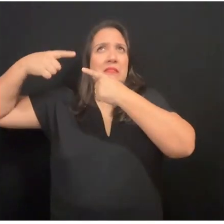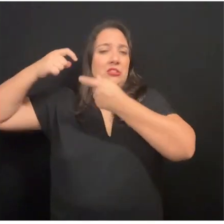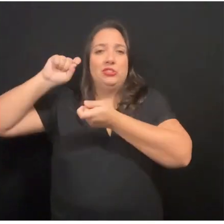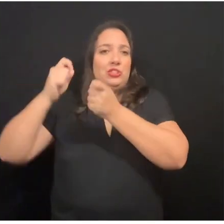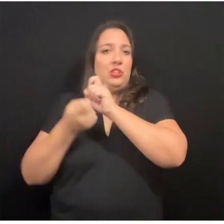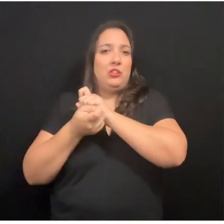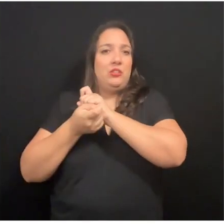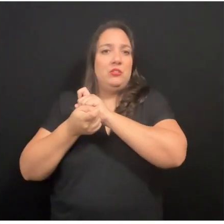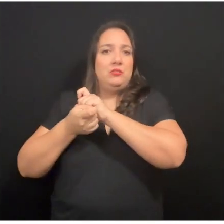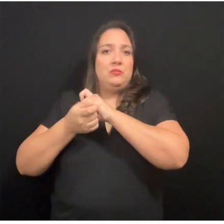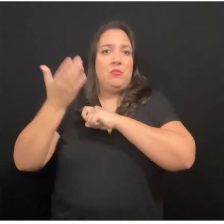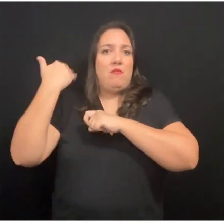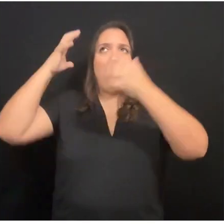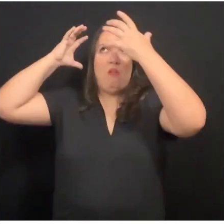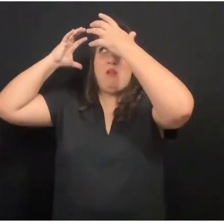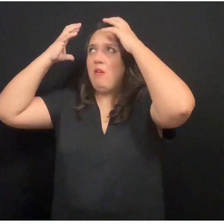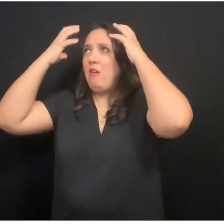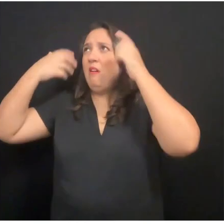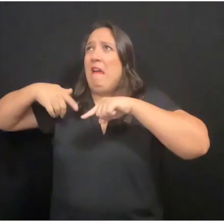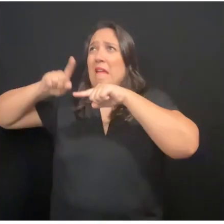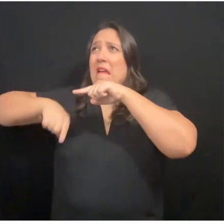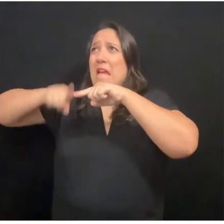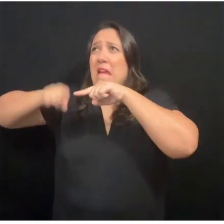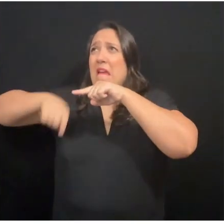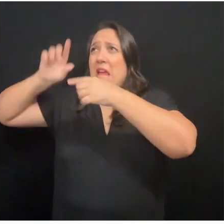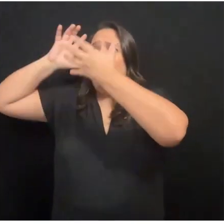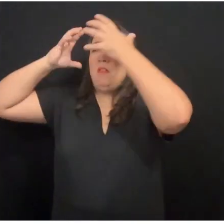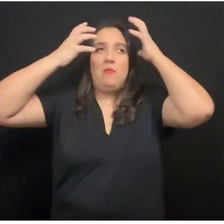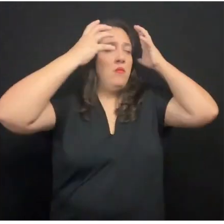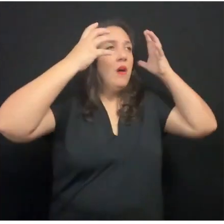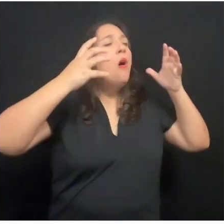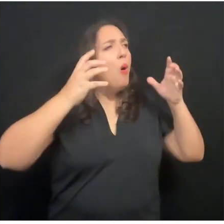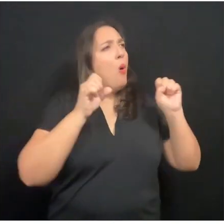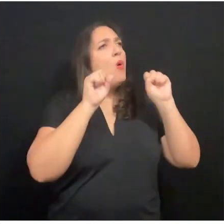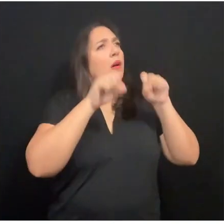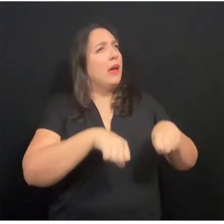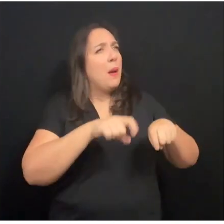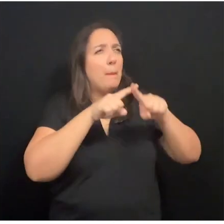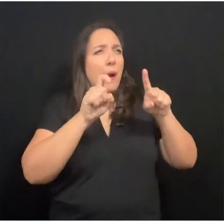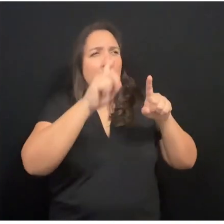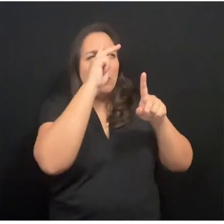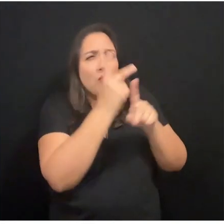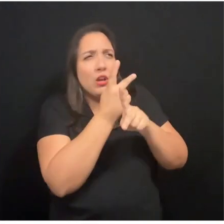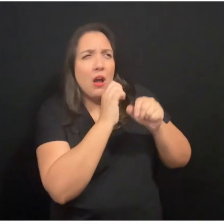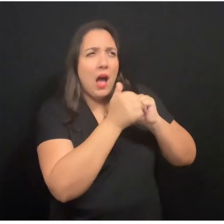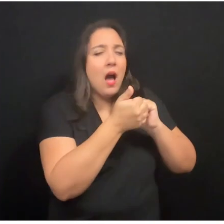from I can't do this to there's a way to do this and you just gotta find it.